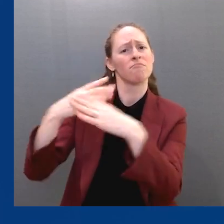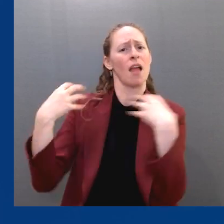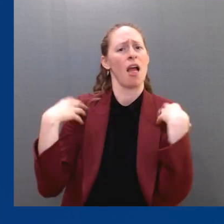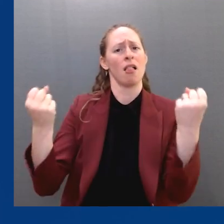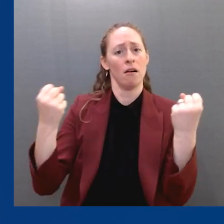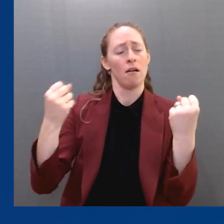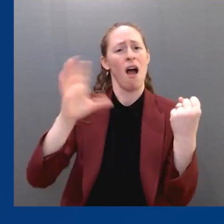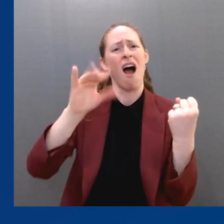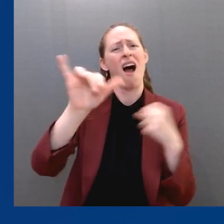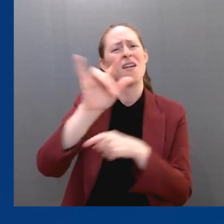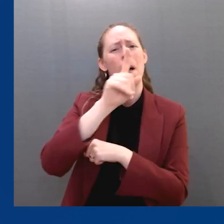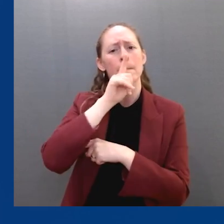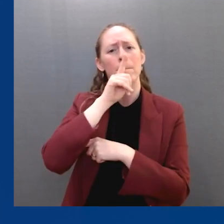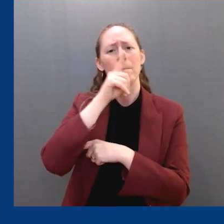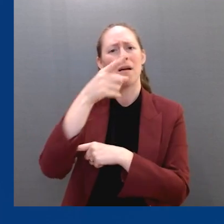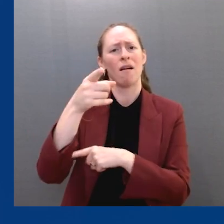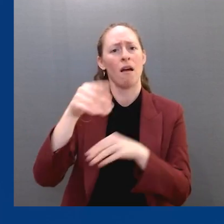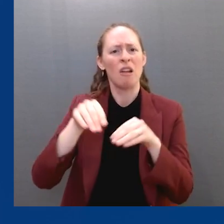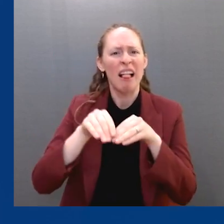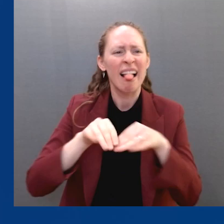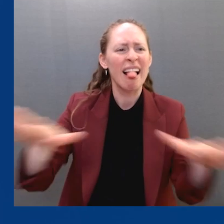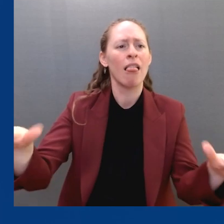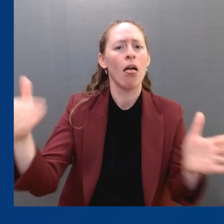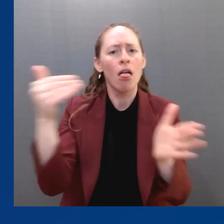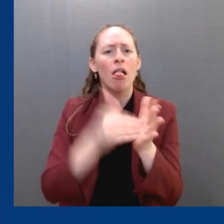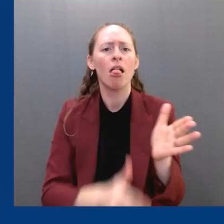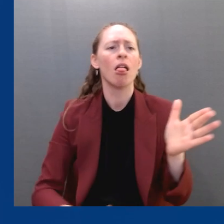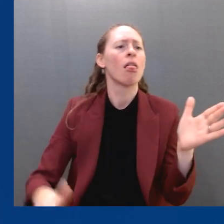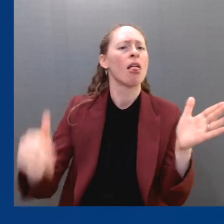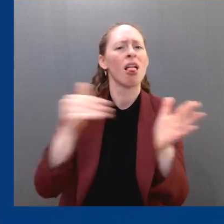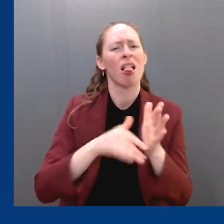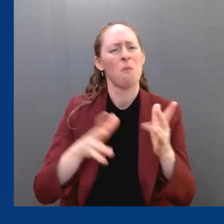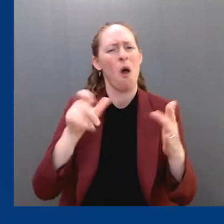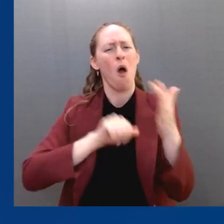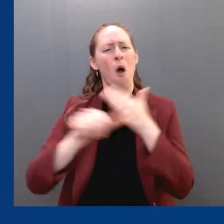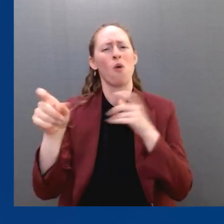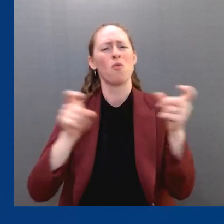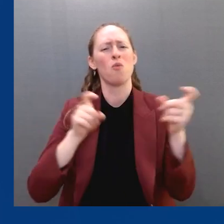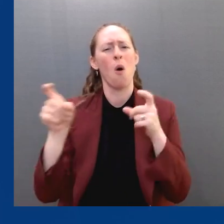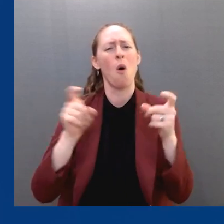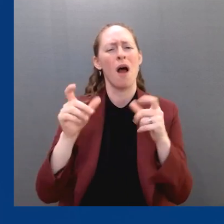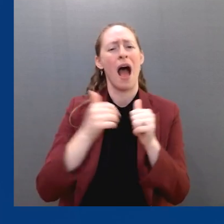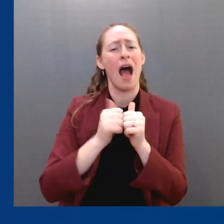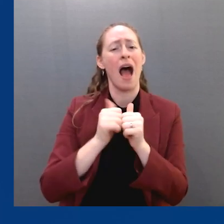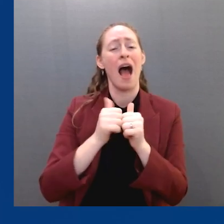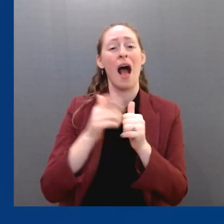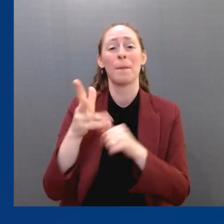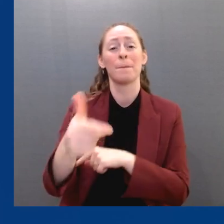So let's start with talking about testing as we face BA-5. Here's how we think about testing.